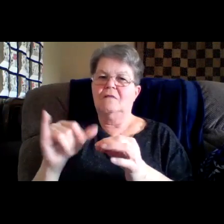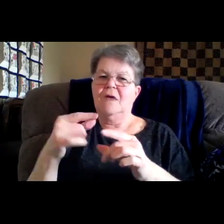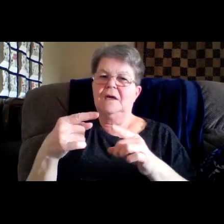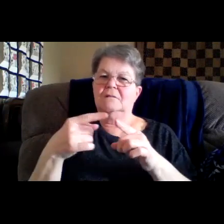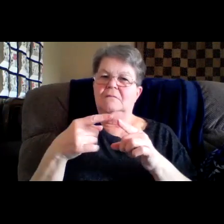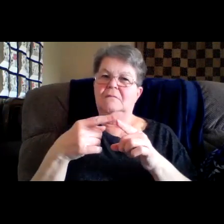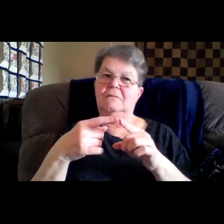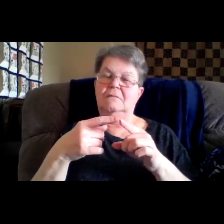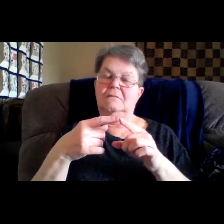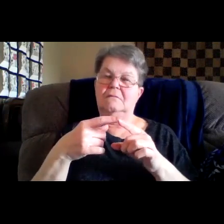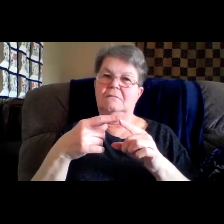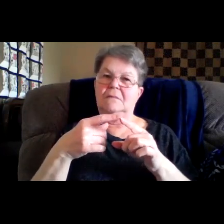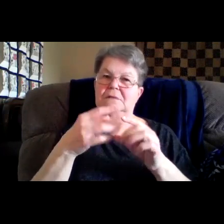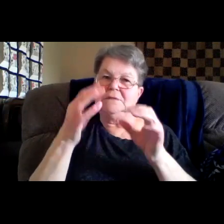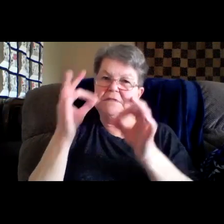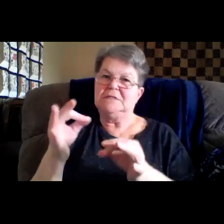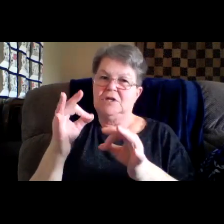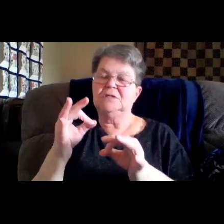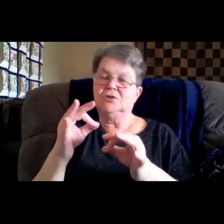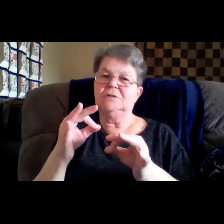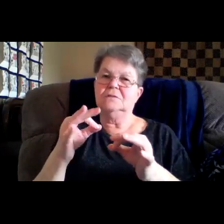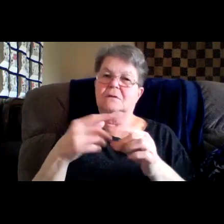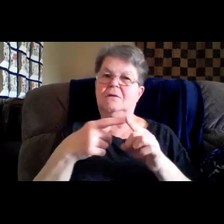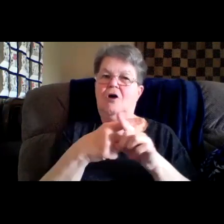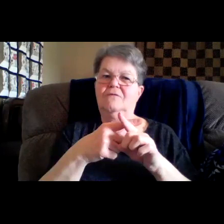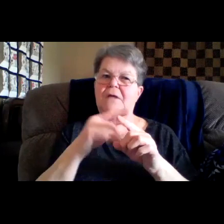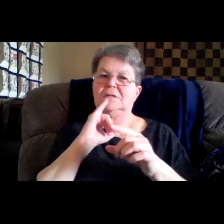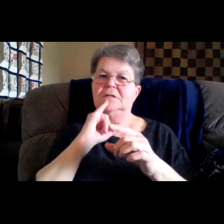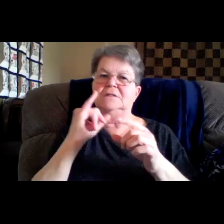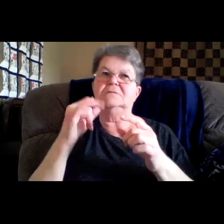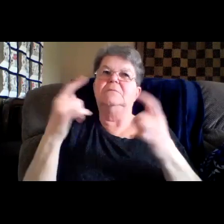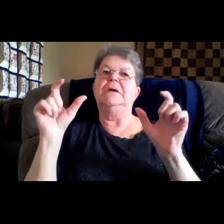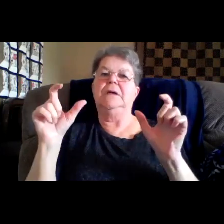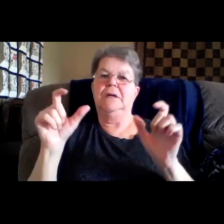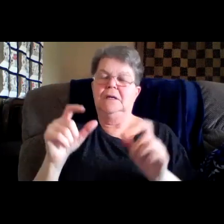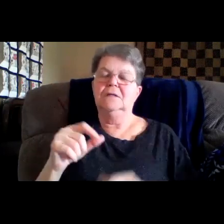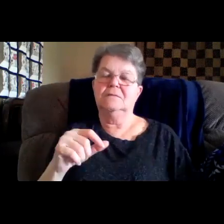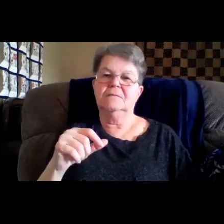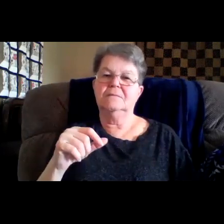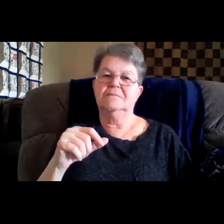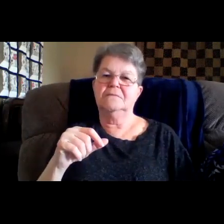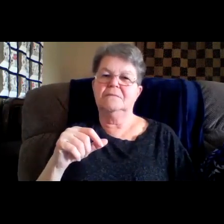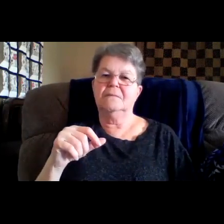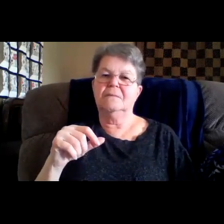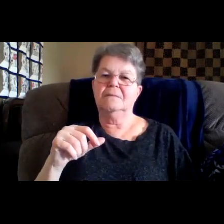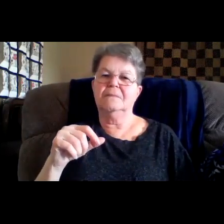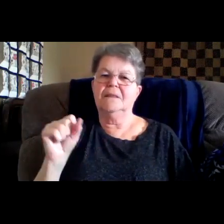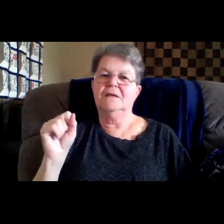and really plan for how to address in a proactive way the potential conflicts that come up. So that's what I will say.